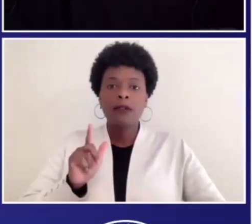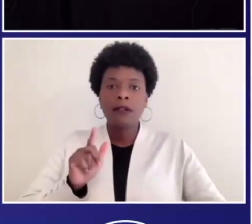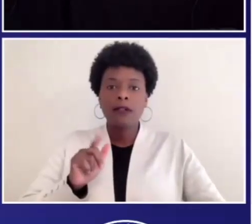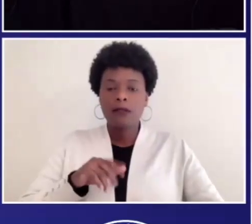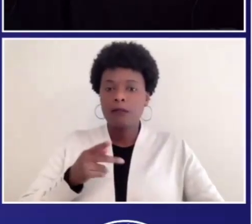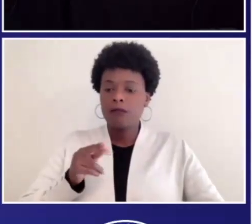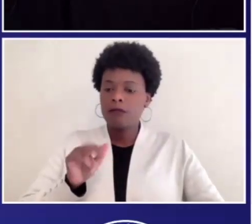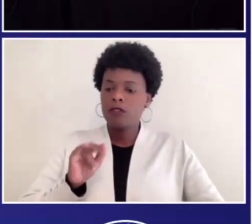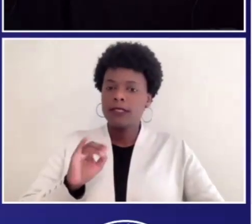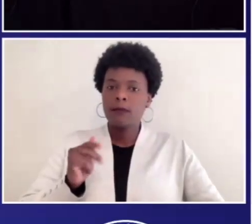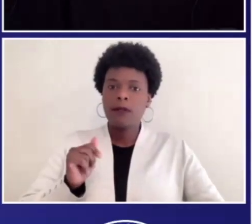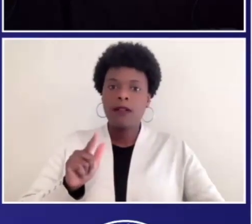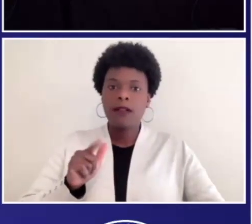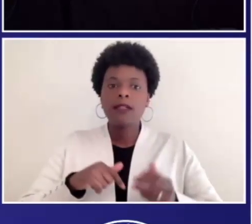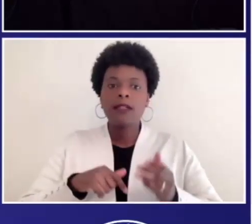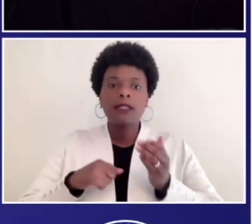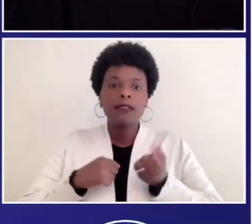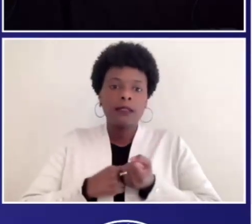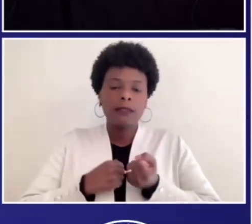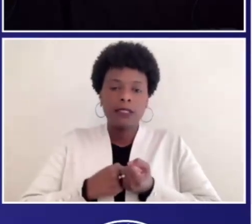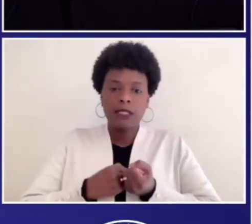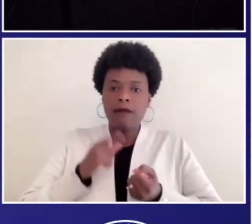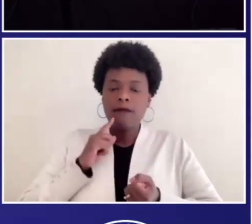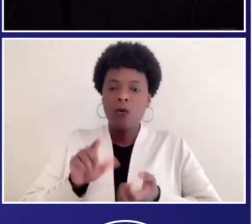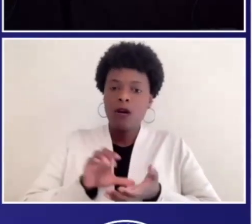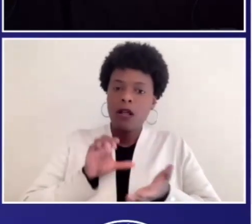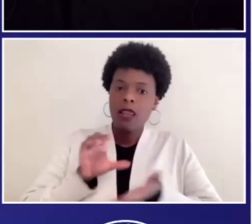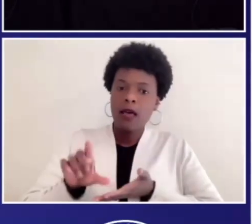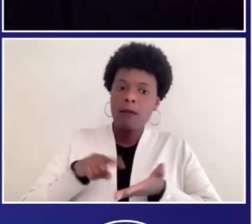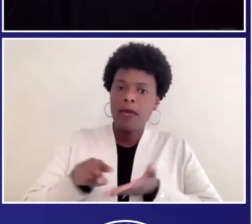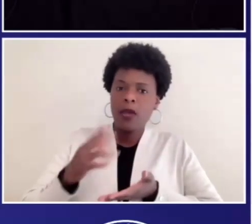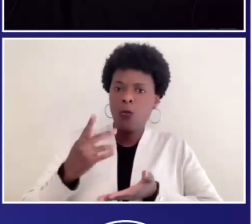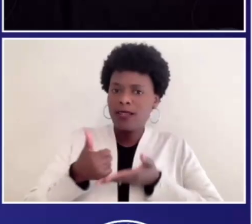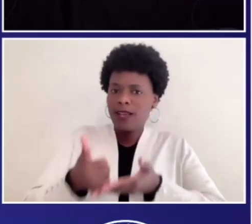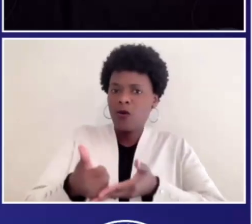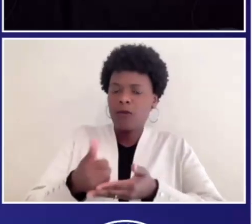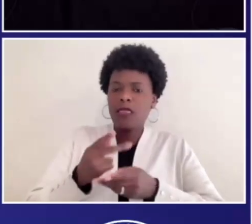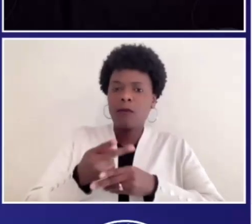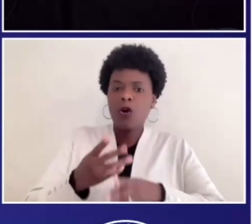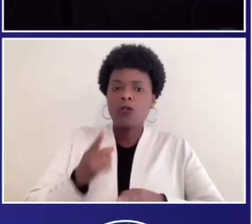that is designed to help the borrower from month to month, especially when you're getting an outside lump sum payment.